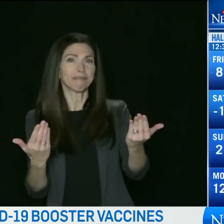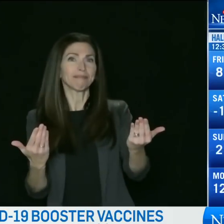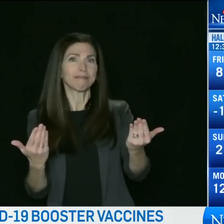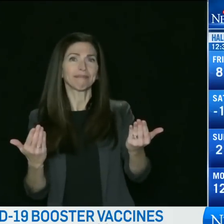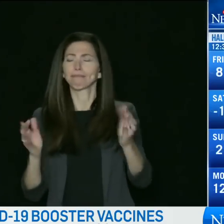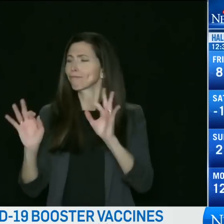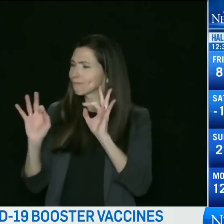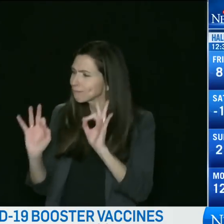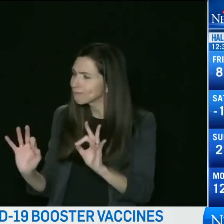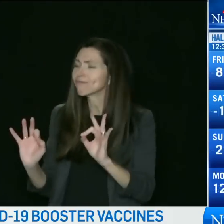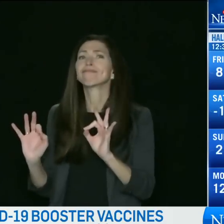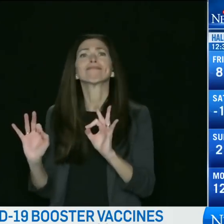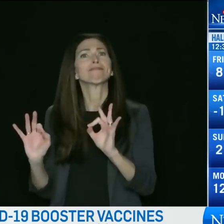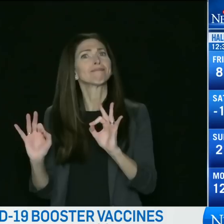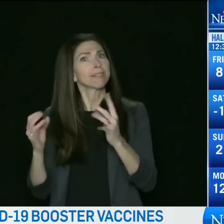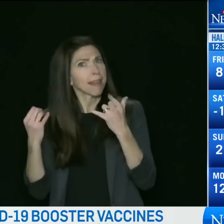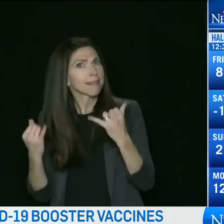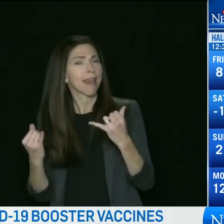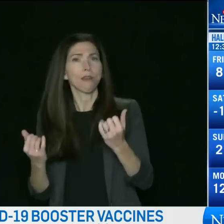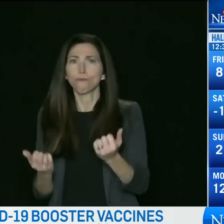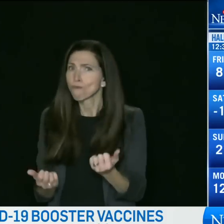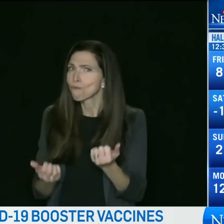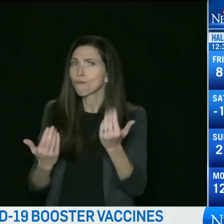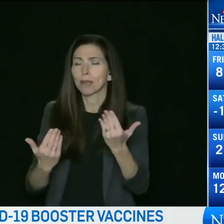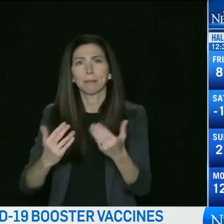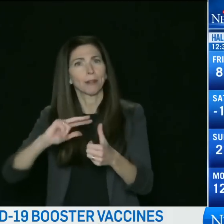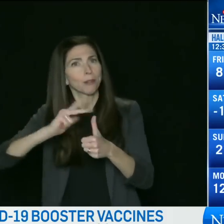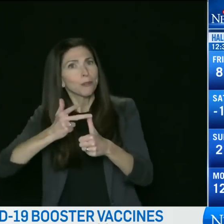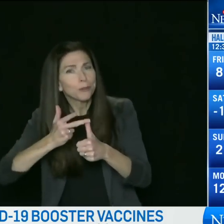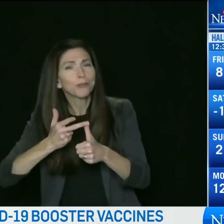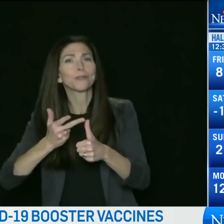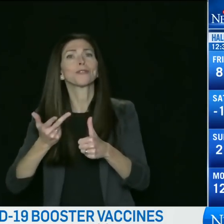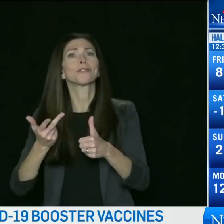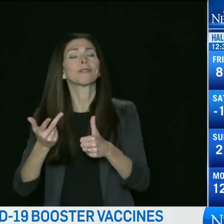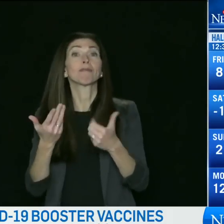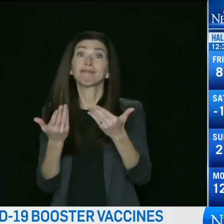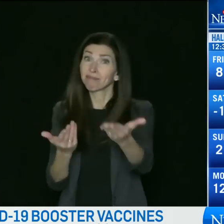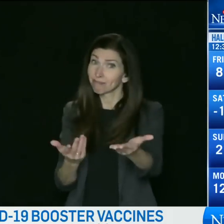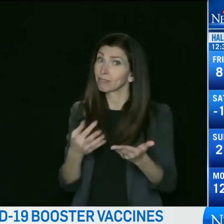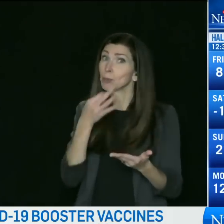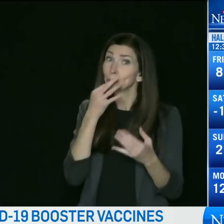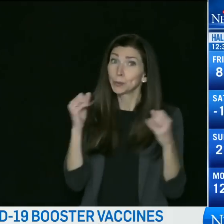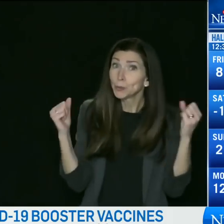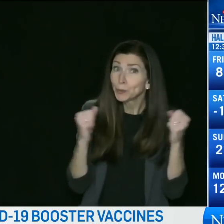THE RECOMMENDATION WHICH NACI'S DOING TODAY WITH THE BOOSTER